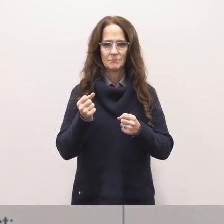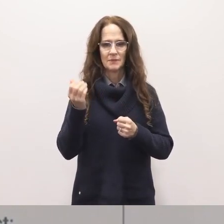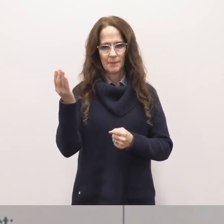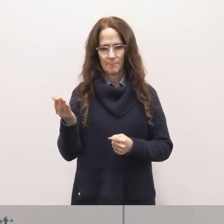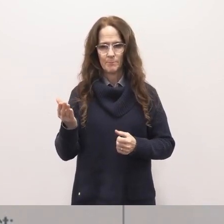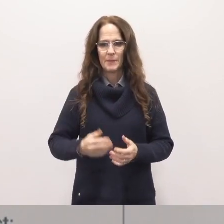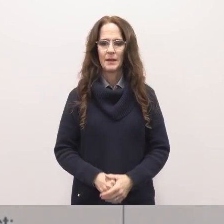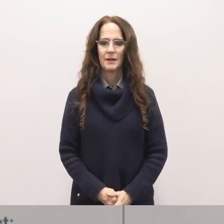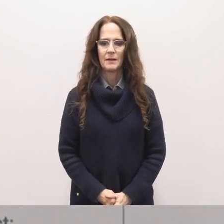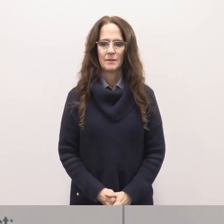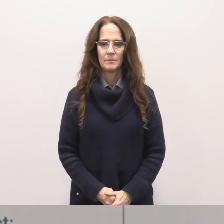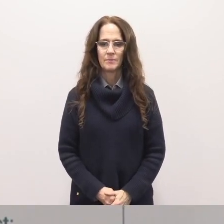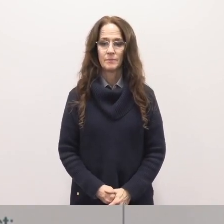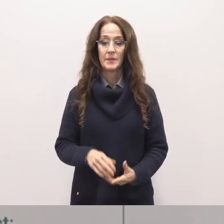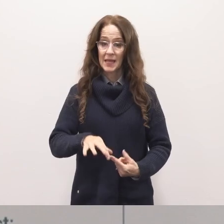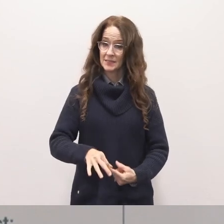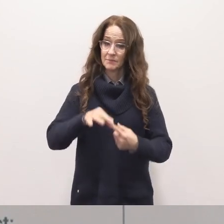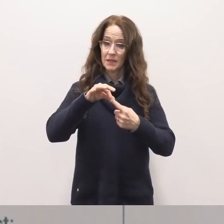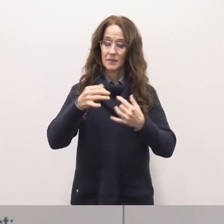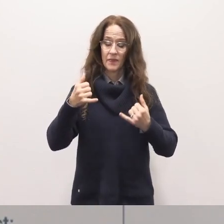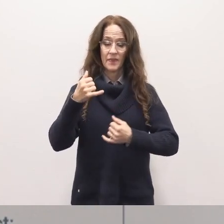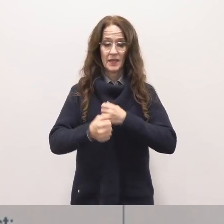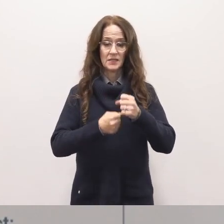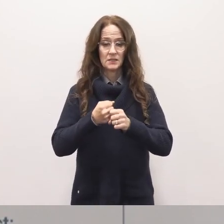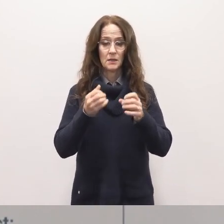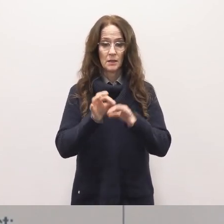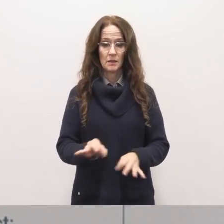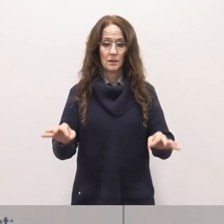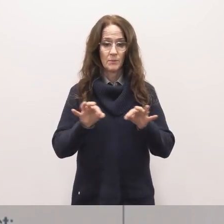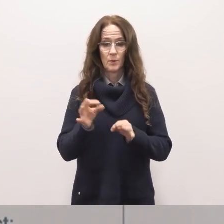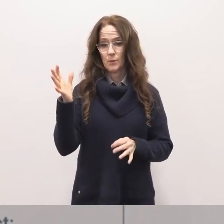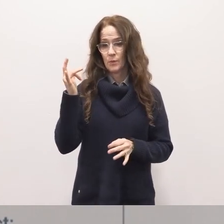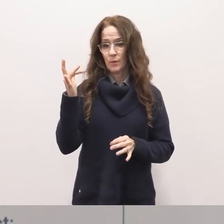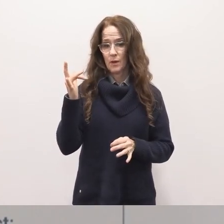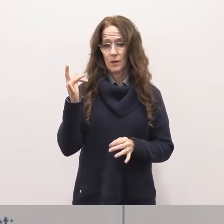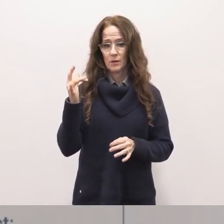It's especially this year important because this has been such a horrible,